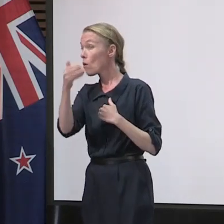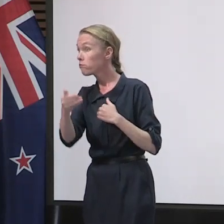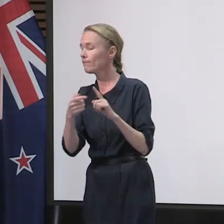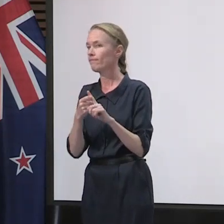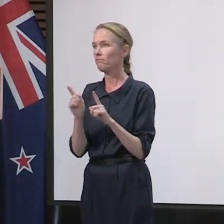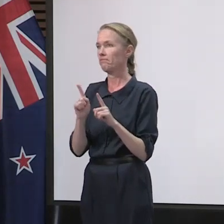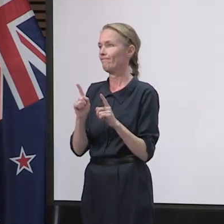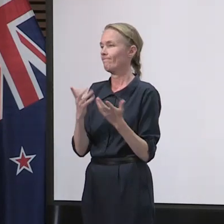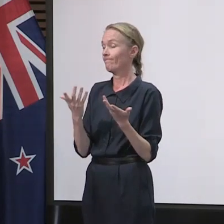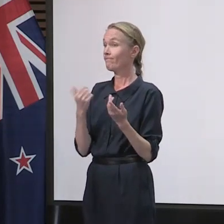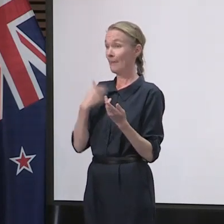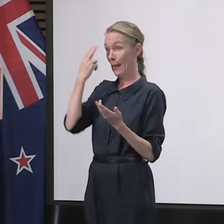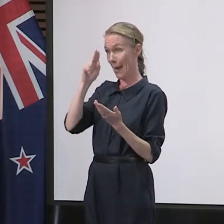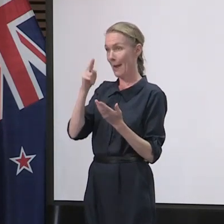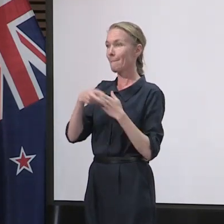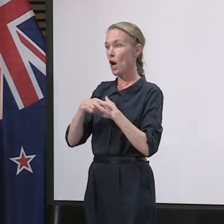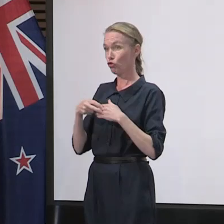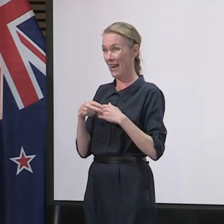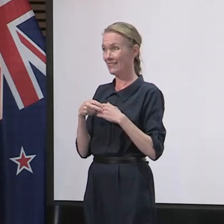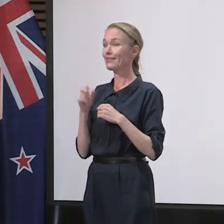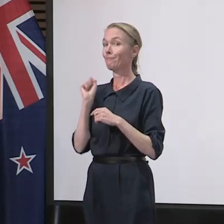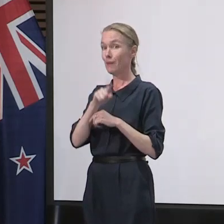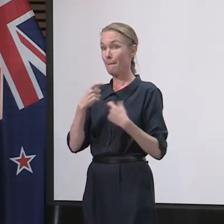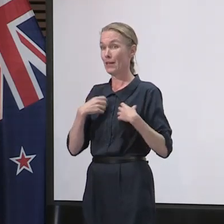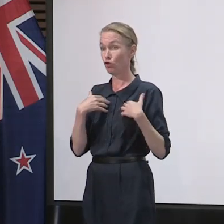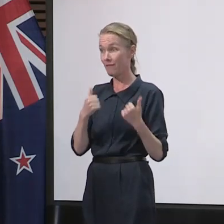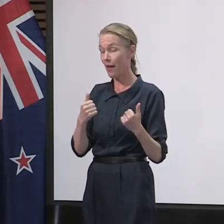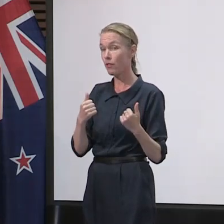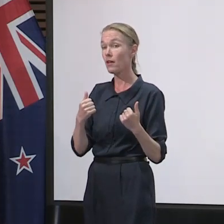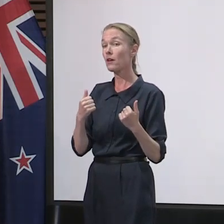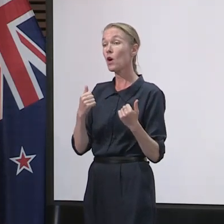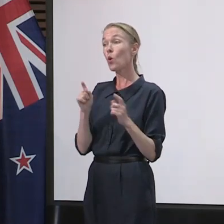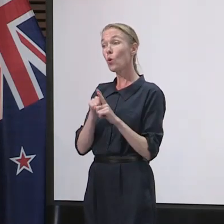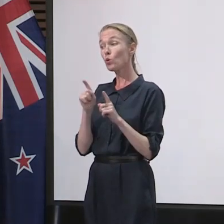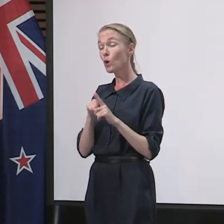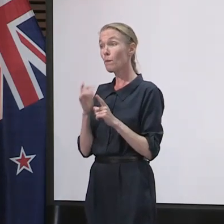will allow people to not only be registered but if there's a